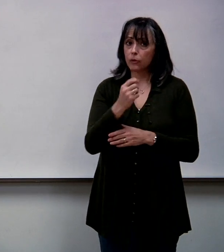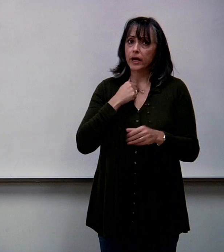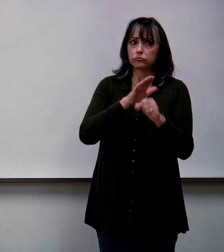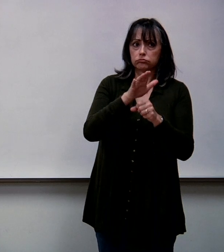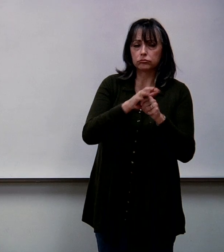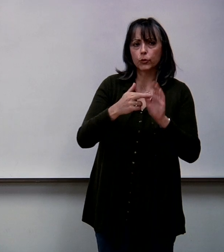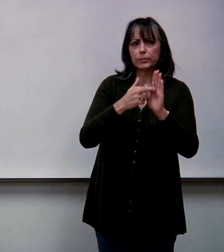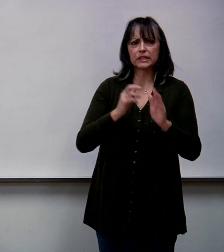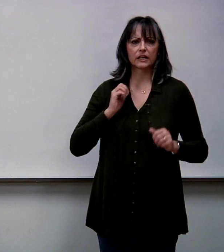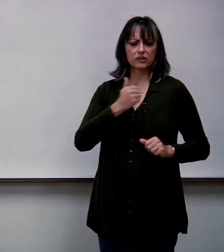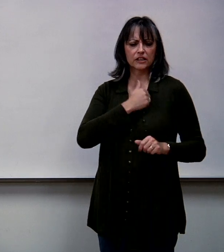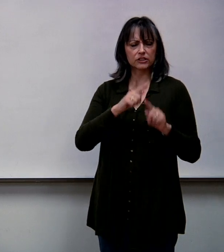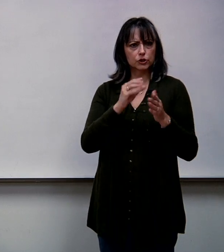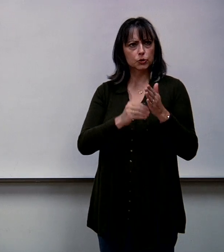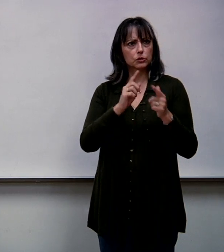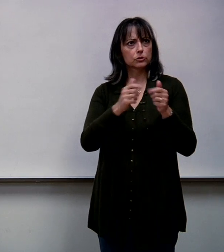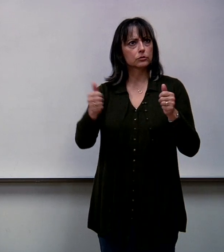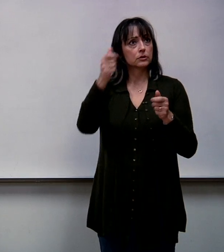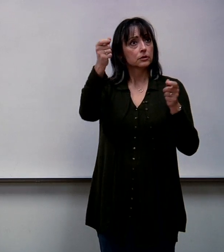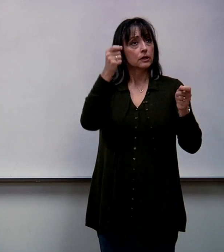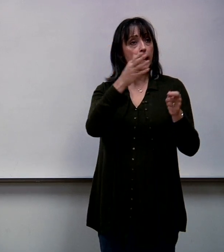ourselves as students to the administration and the Board of Trustees.